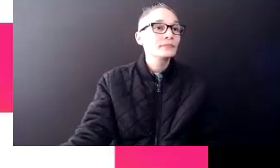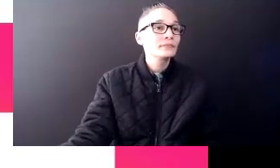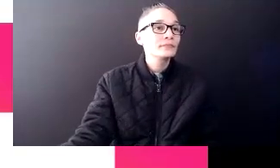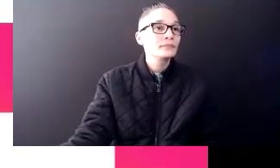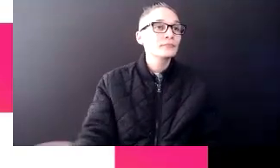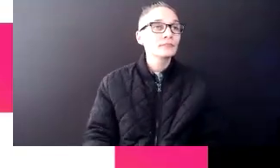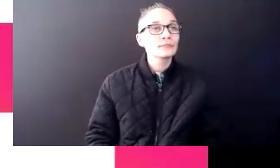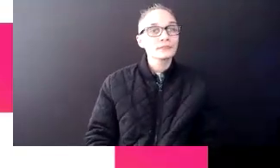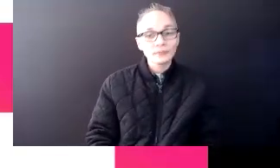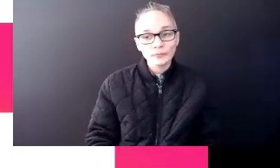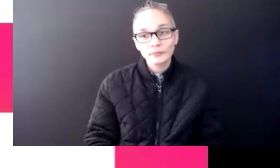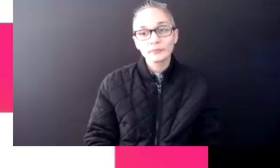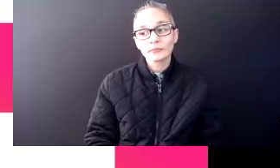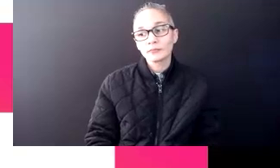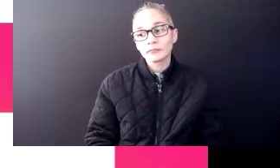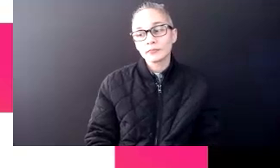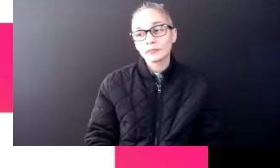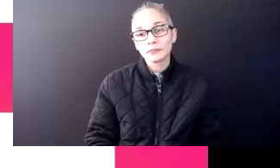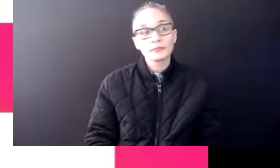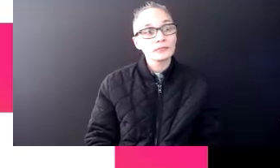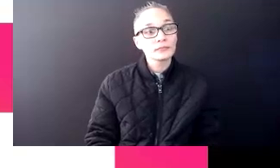Yeah. We'll get to the office hour in one minute.